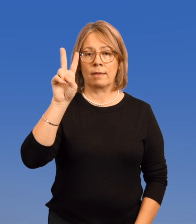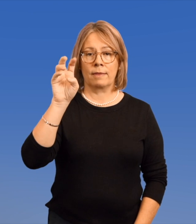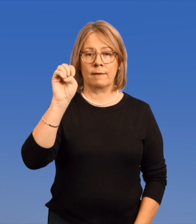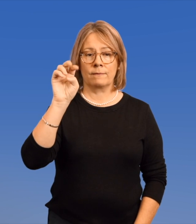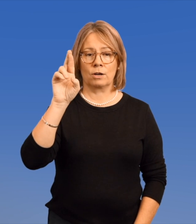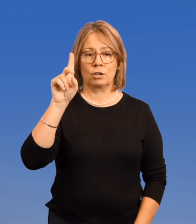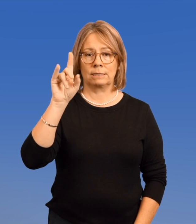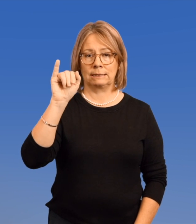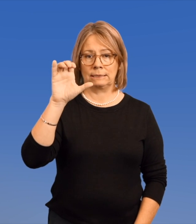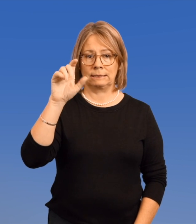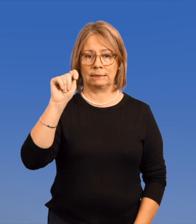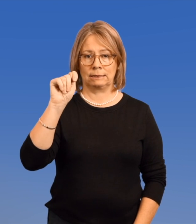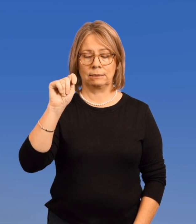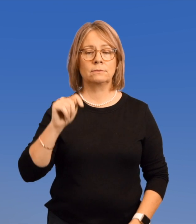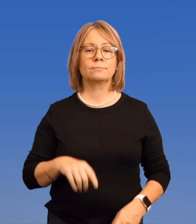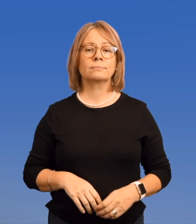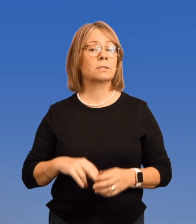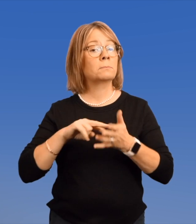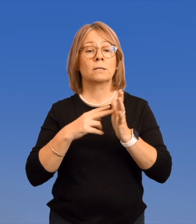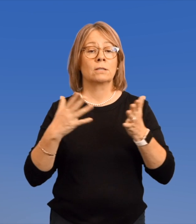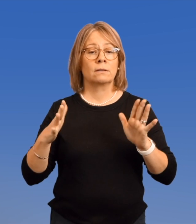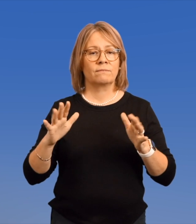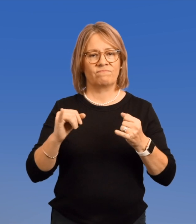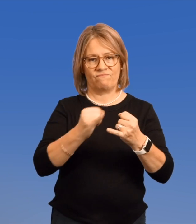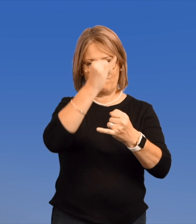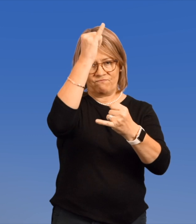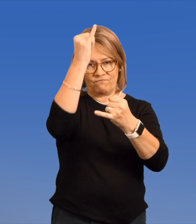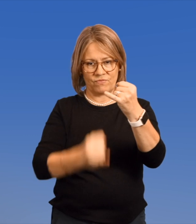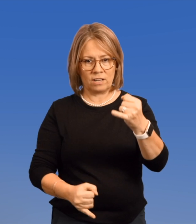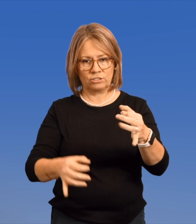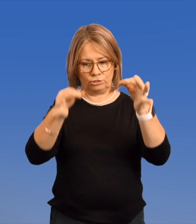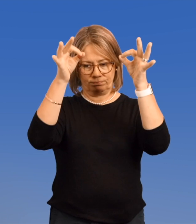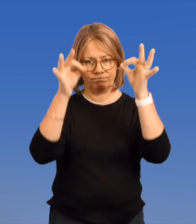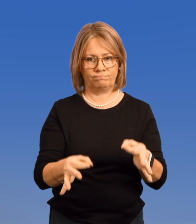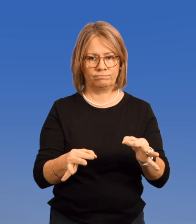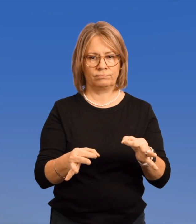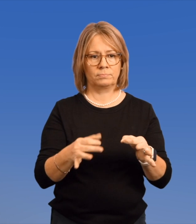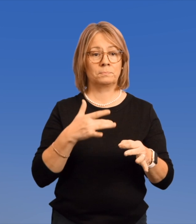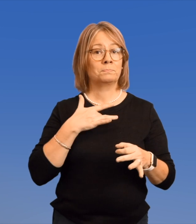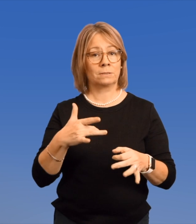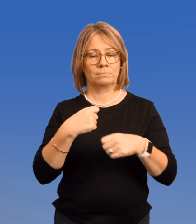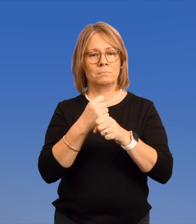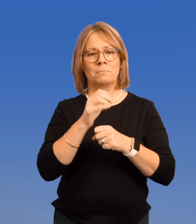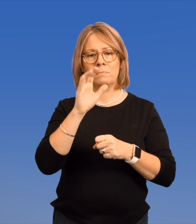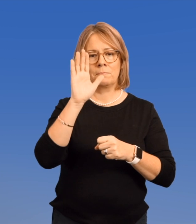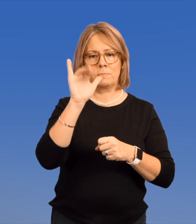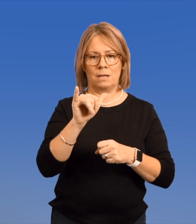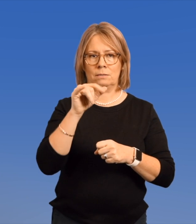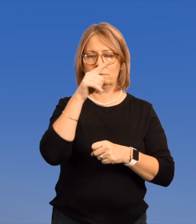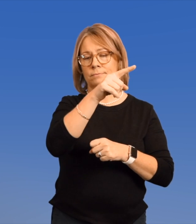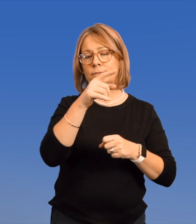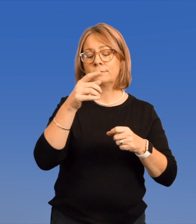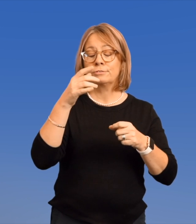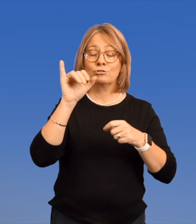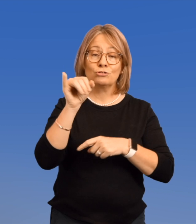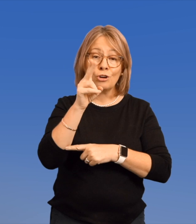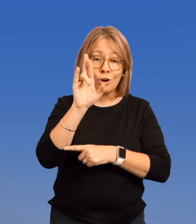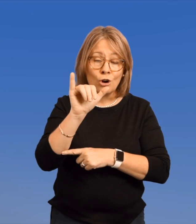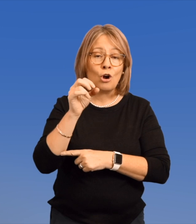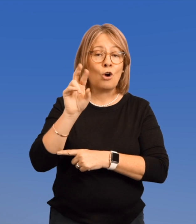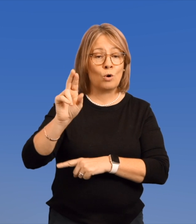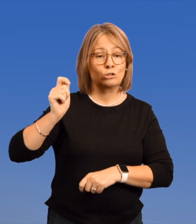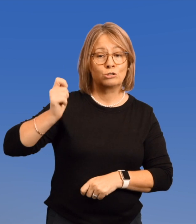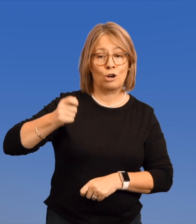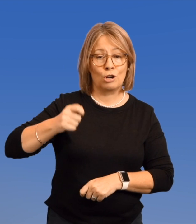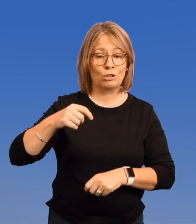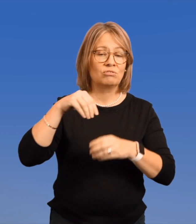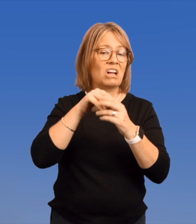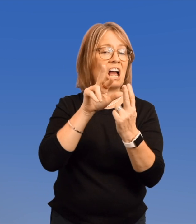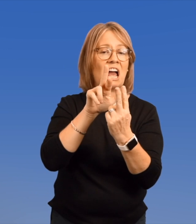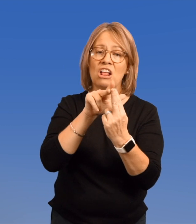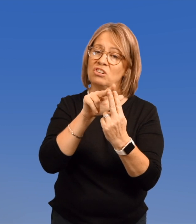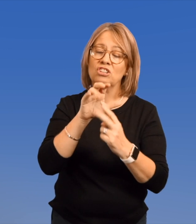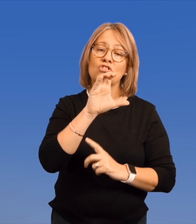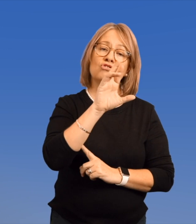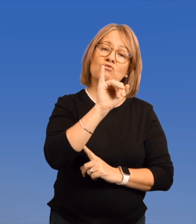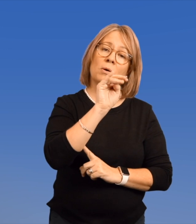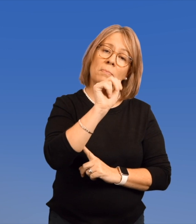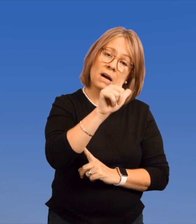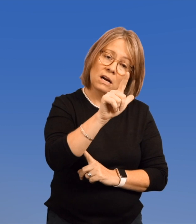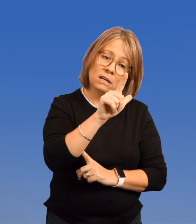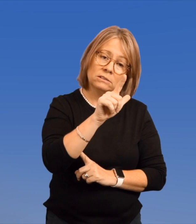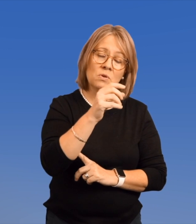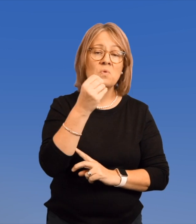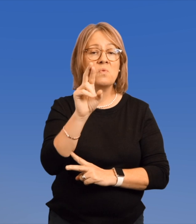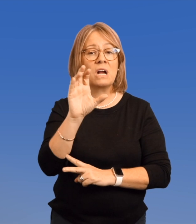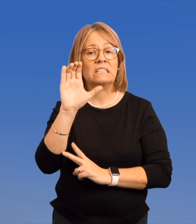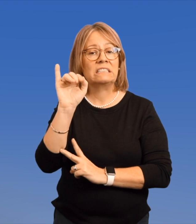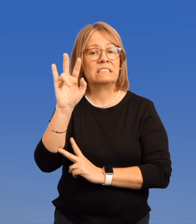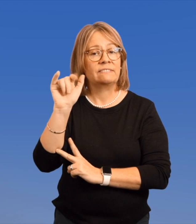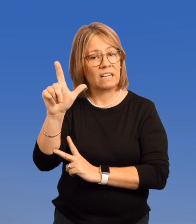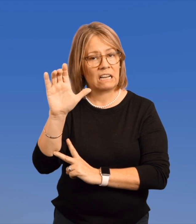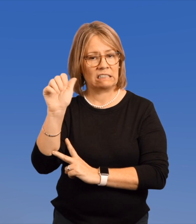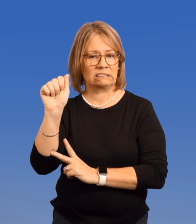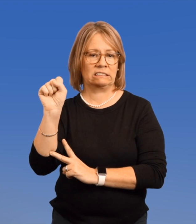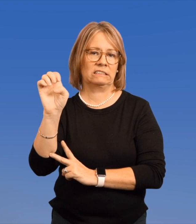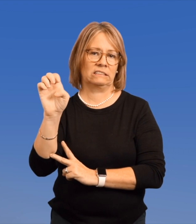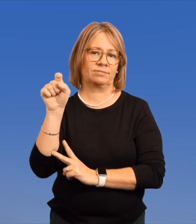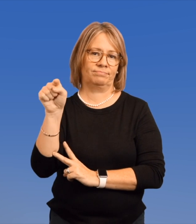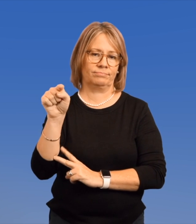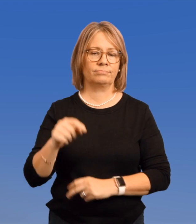Verdict, the final decision made by a jury or a judge at the end of a civil or criminal case.